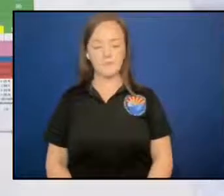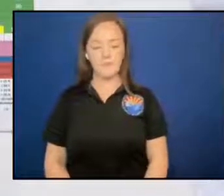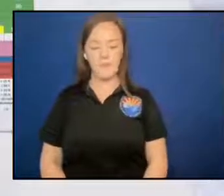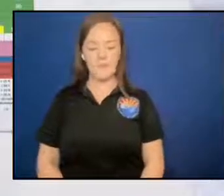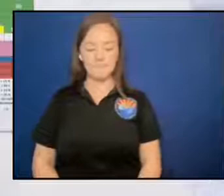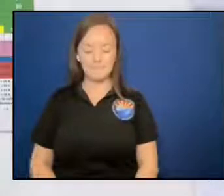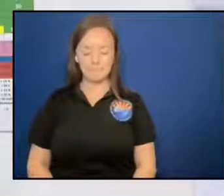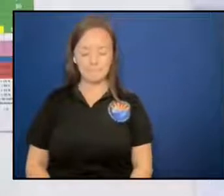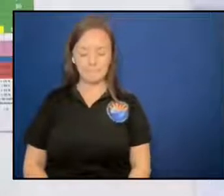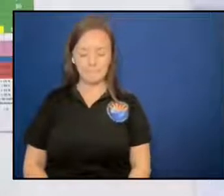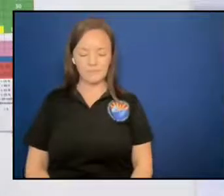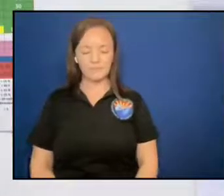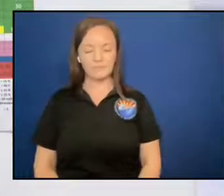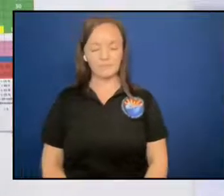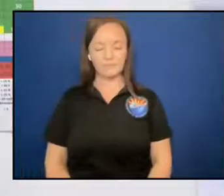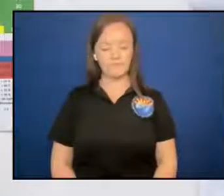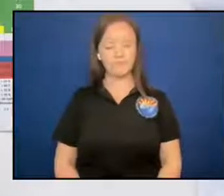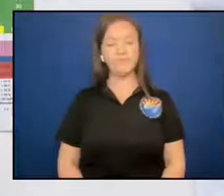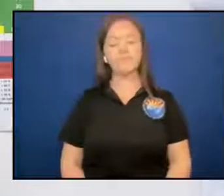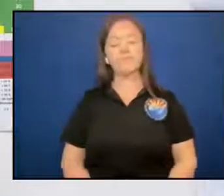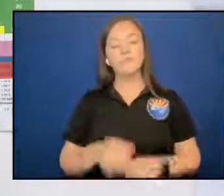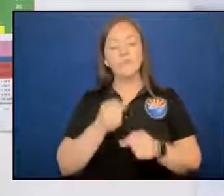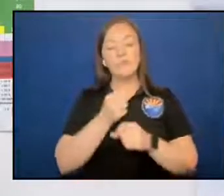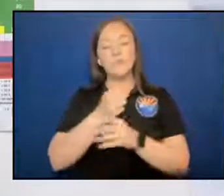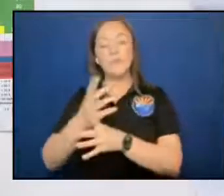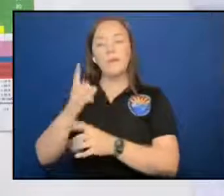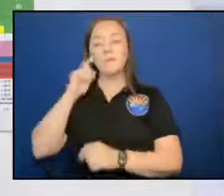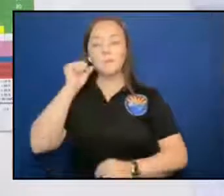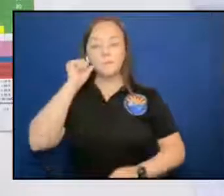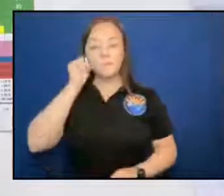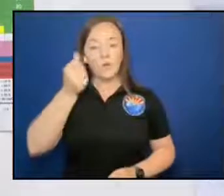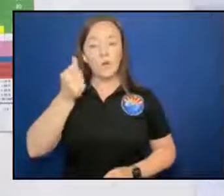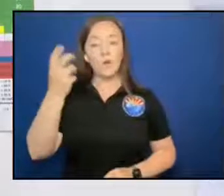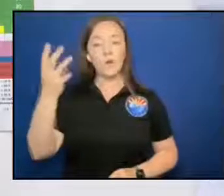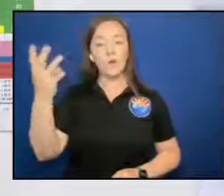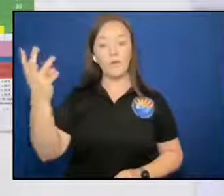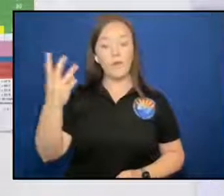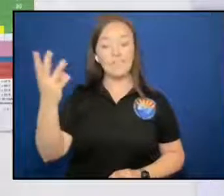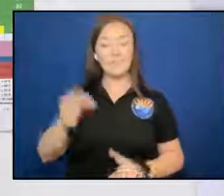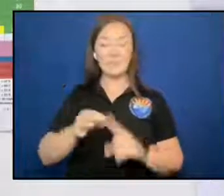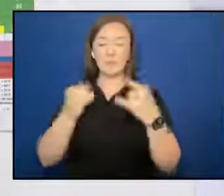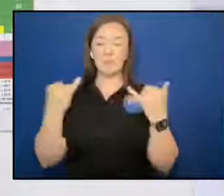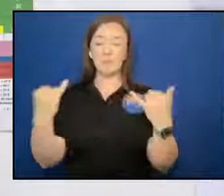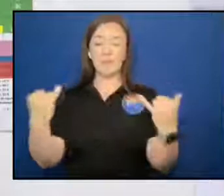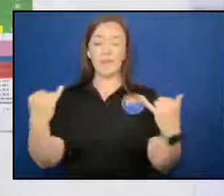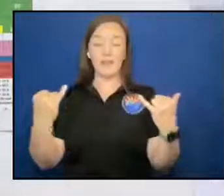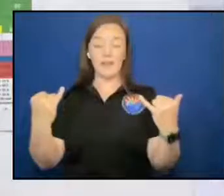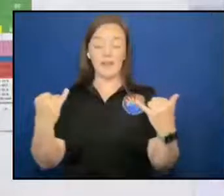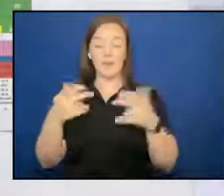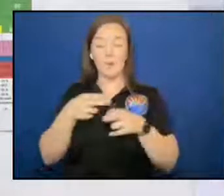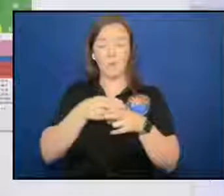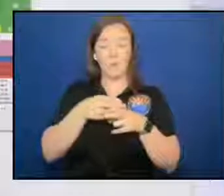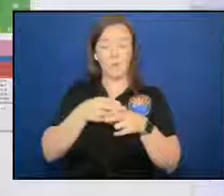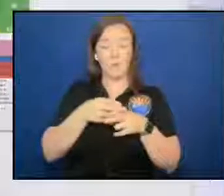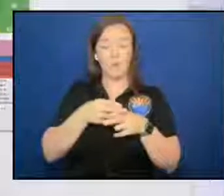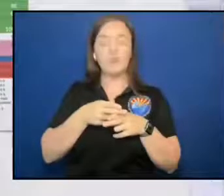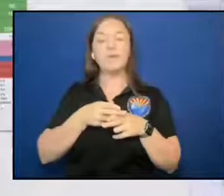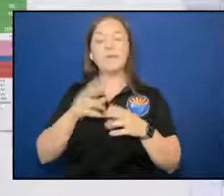AND SO NOW I WILL TURN IT OVER TO CONGRESSIONAL AFFAIRS MANAGER FOR FEMA, AISSHA FLORES CRUZ.